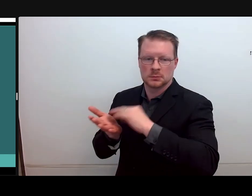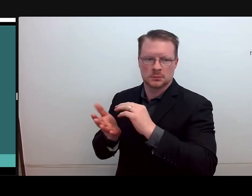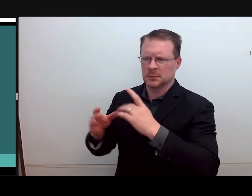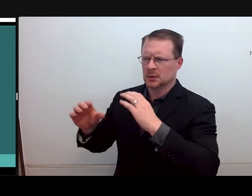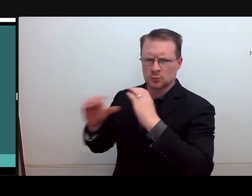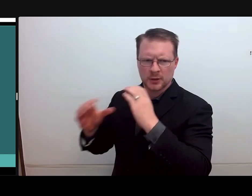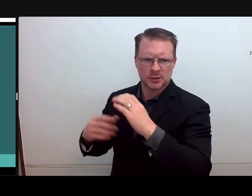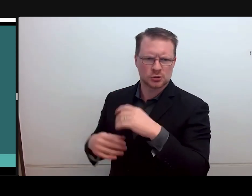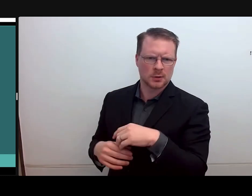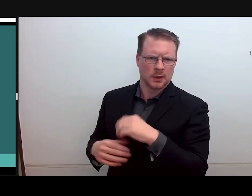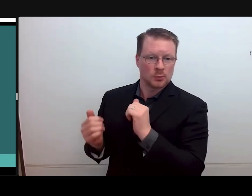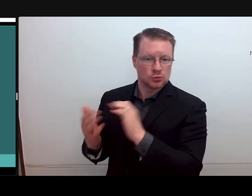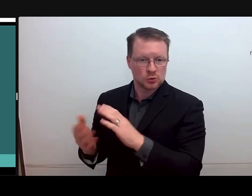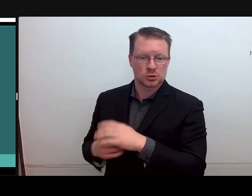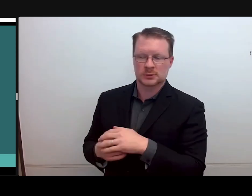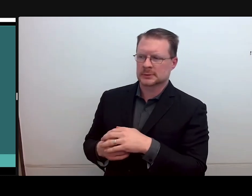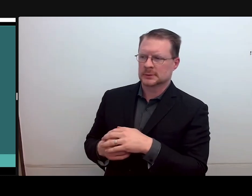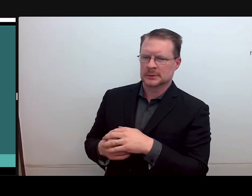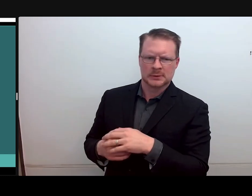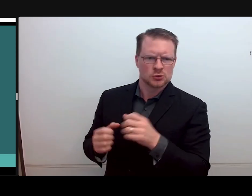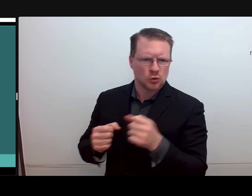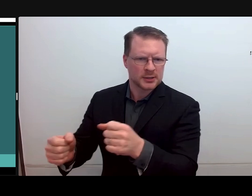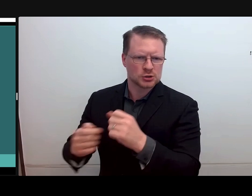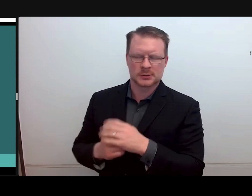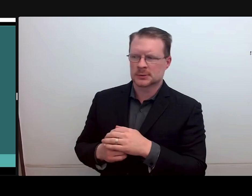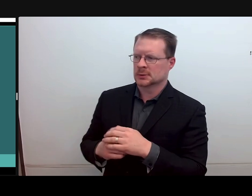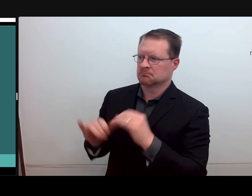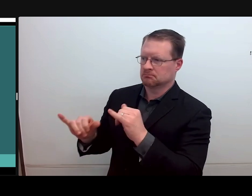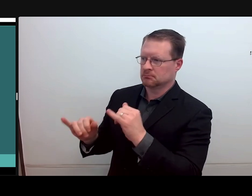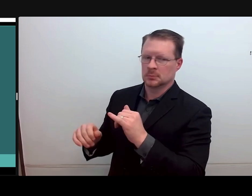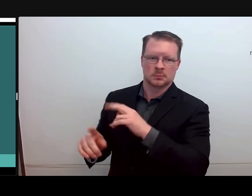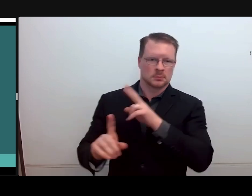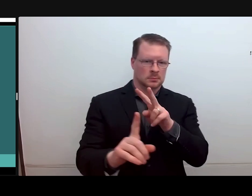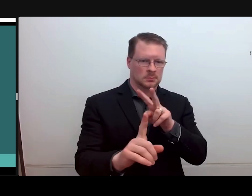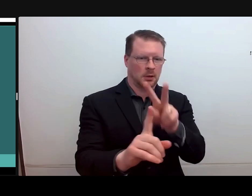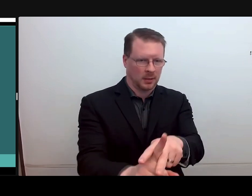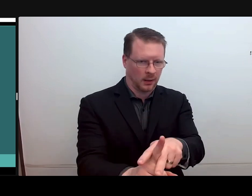and they are able to see and learn and communicate and develop approaches and strategies for working